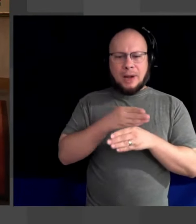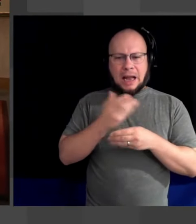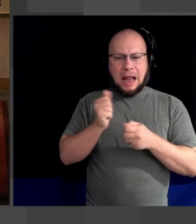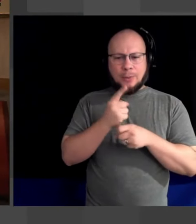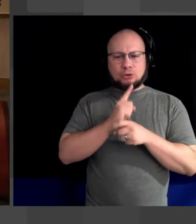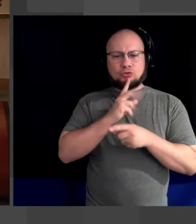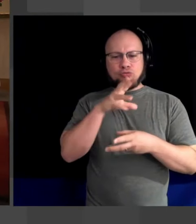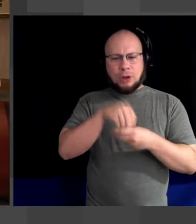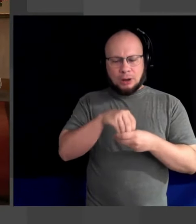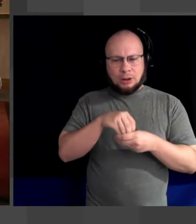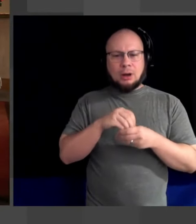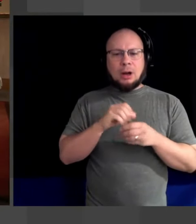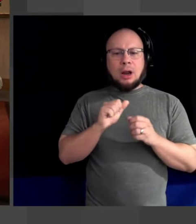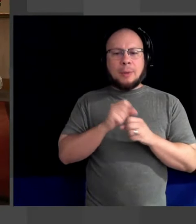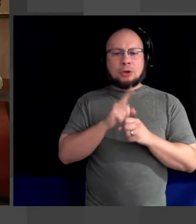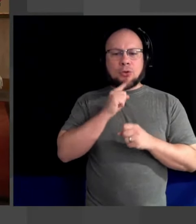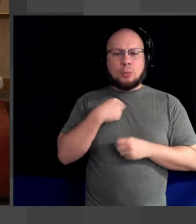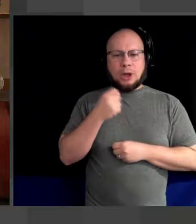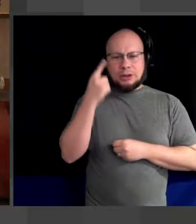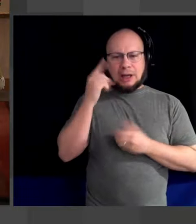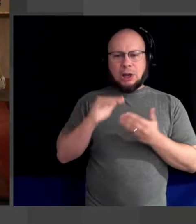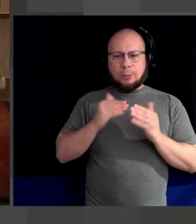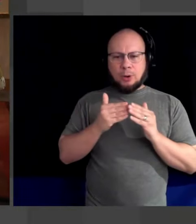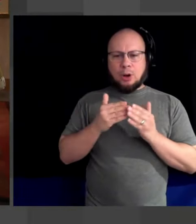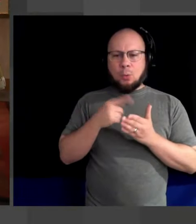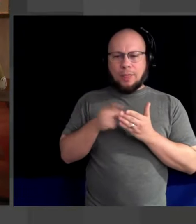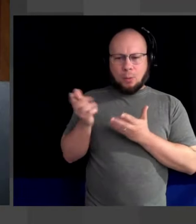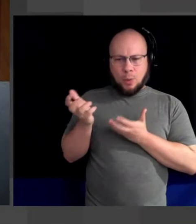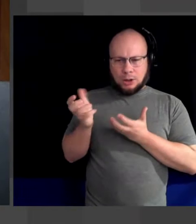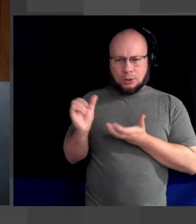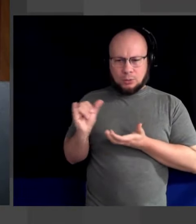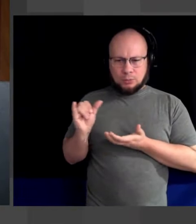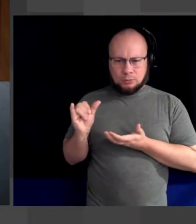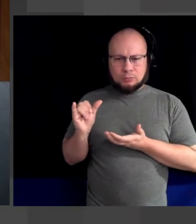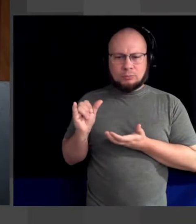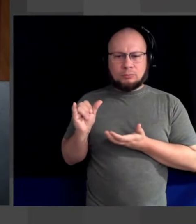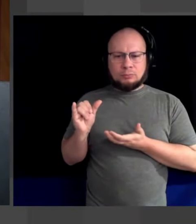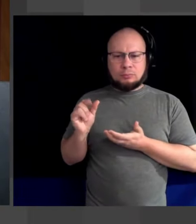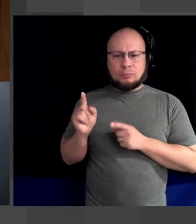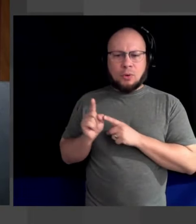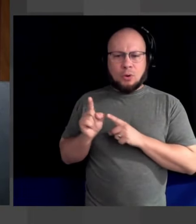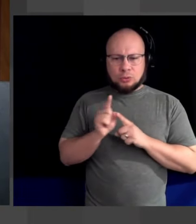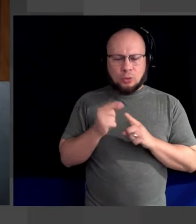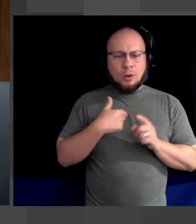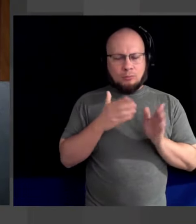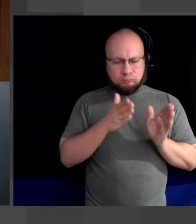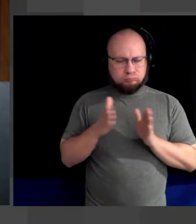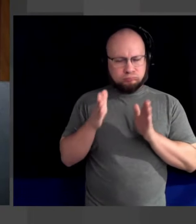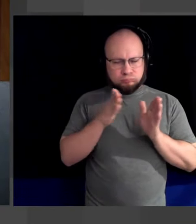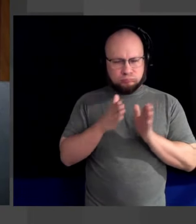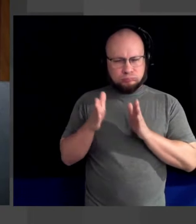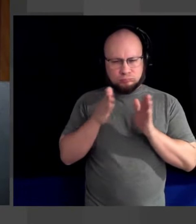THE VISION THAT WE HAVE FOR THE UPDATE AND ALSO TO MAKE SURE THAT WE UNDERSTAND WHAT THE